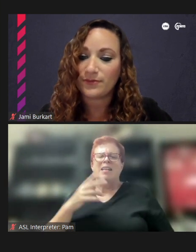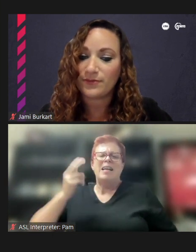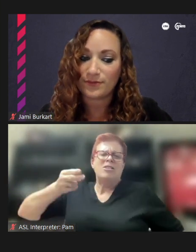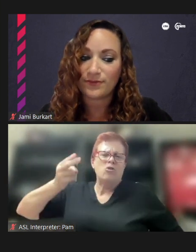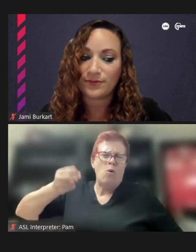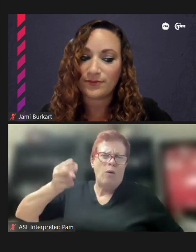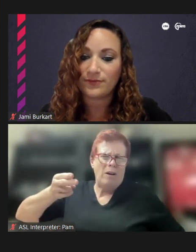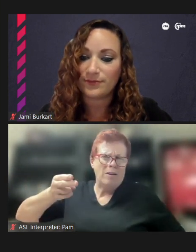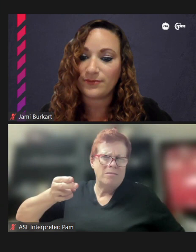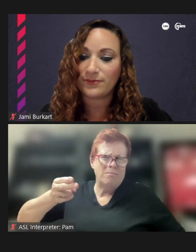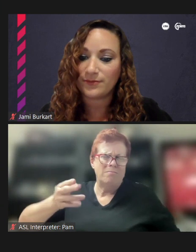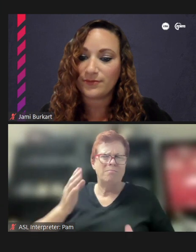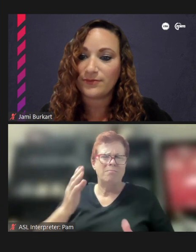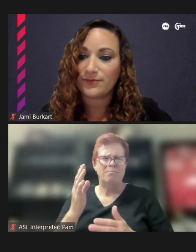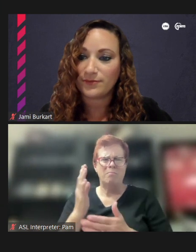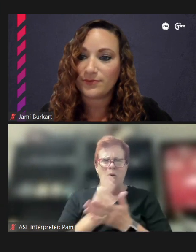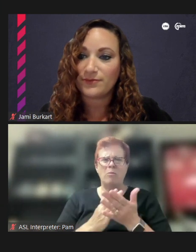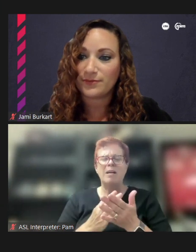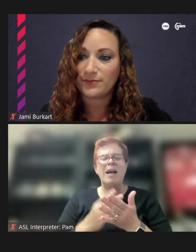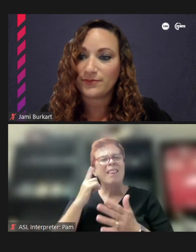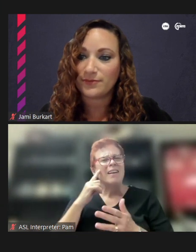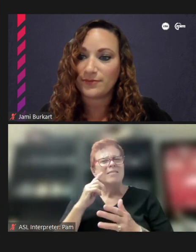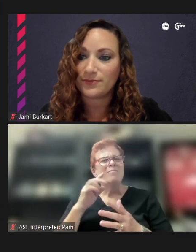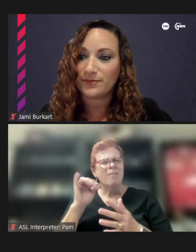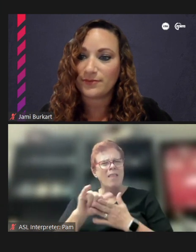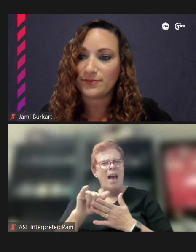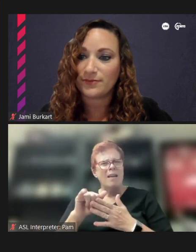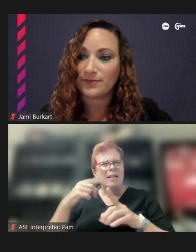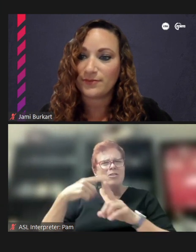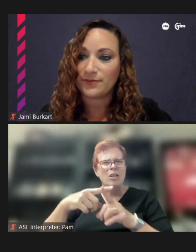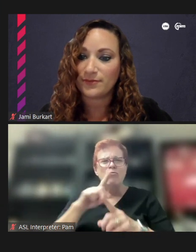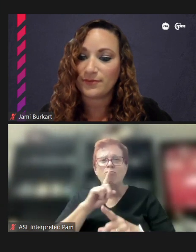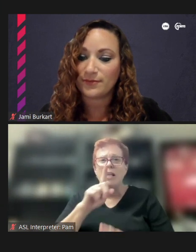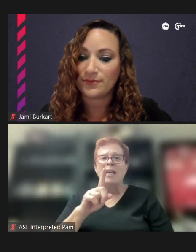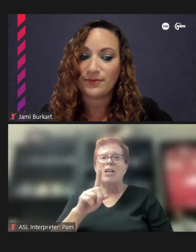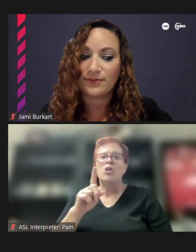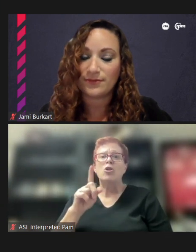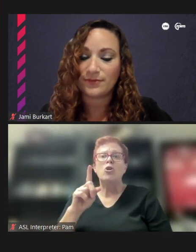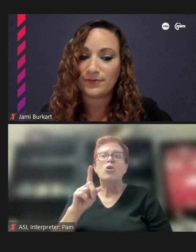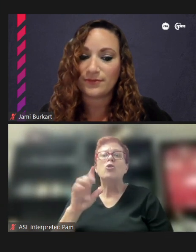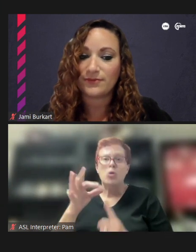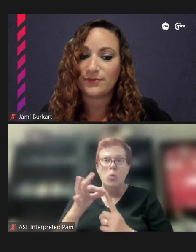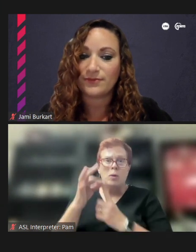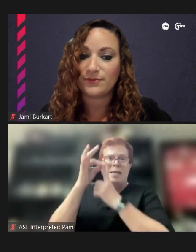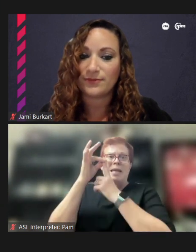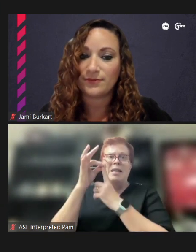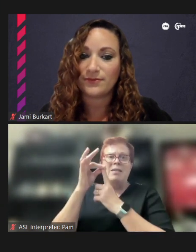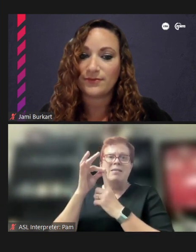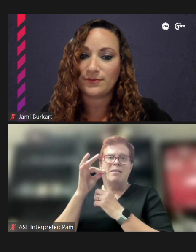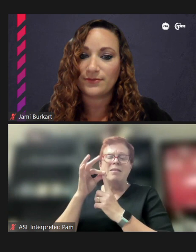It's really almost unique. That intersection is really unique, certainly in the north side.